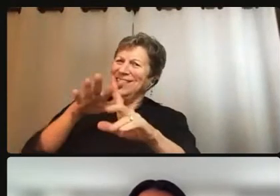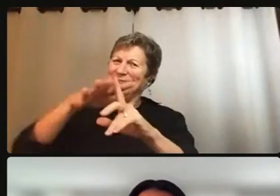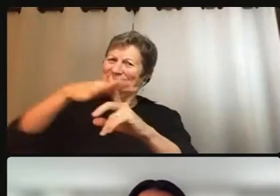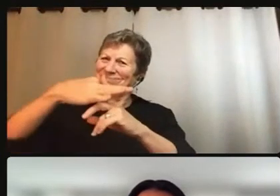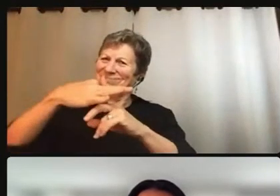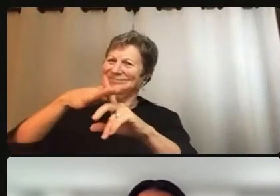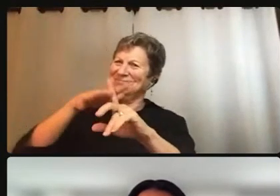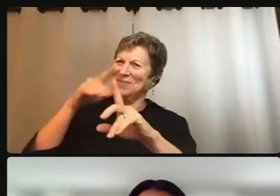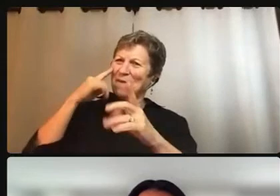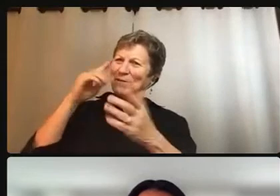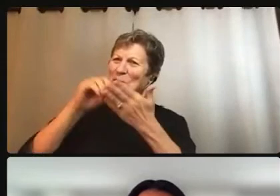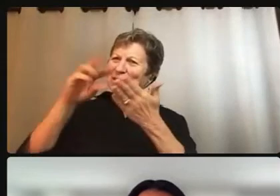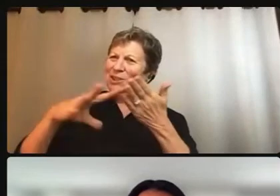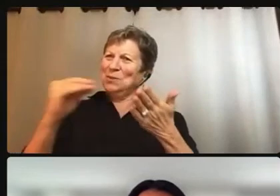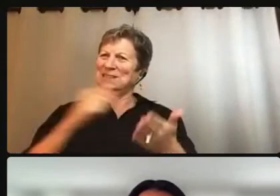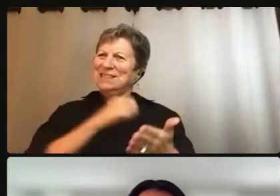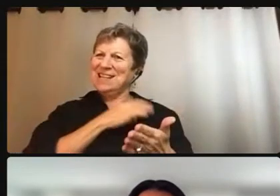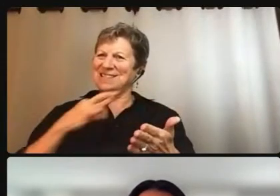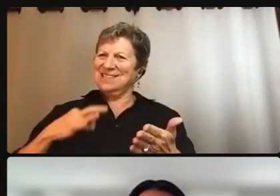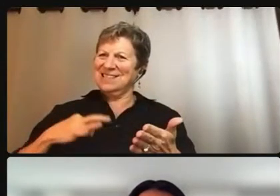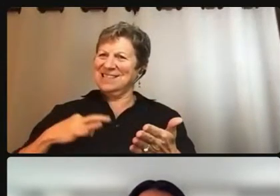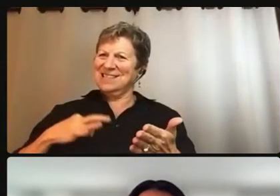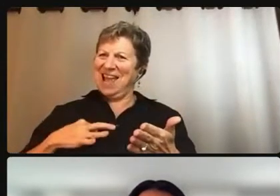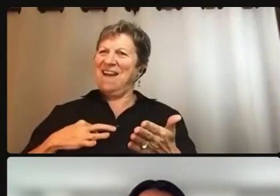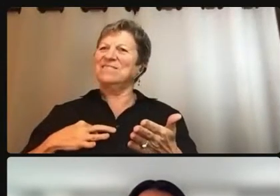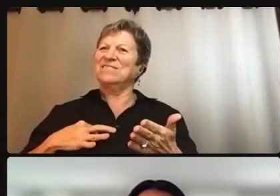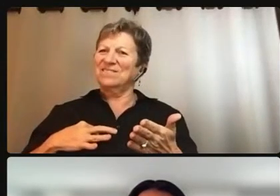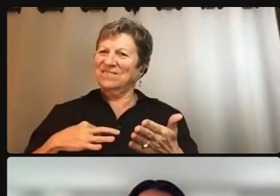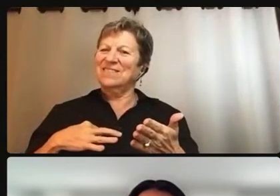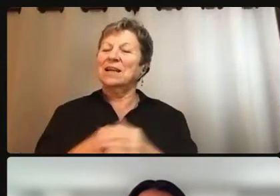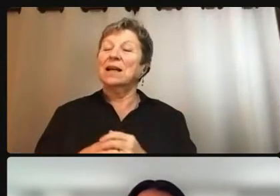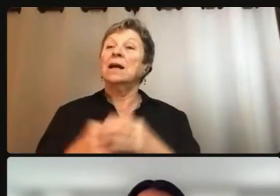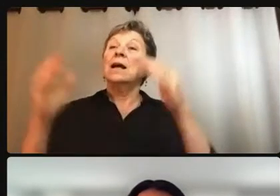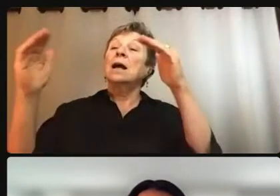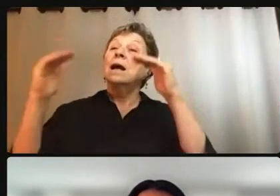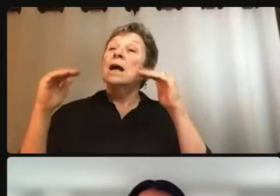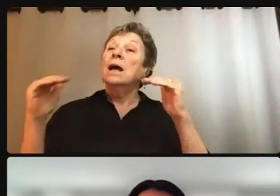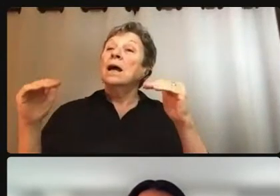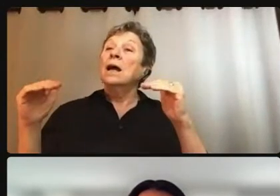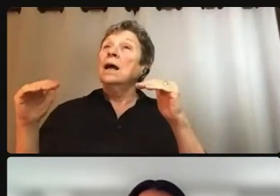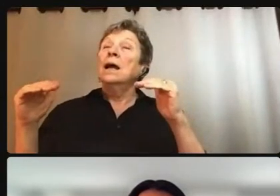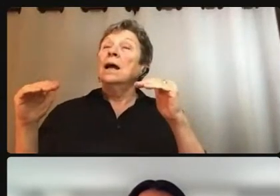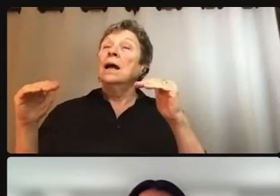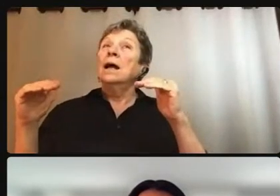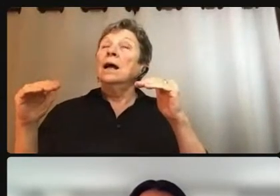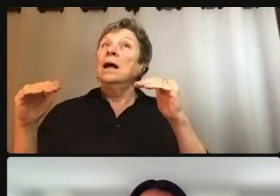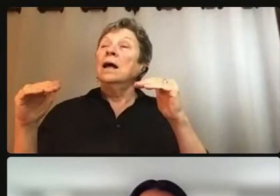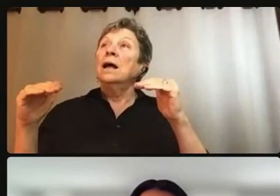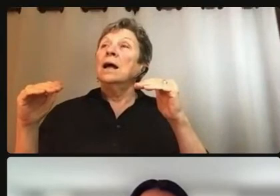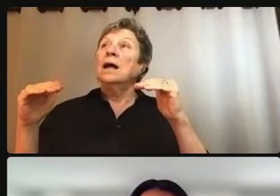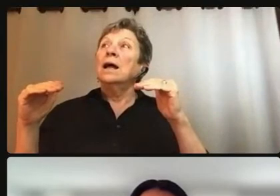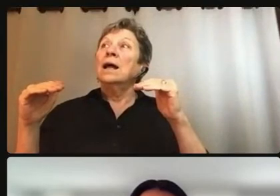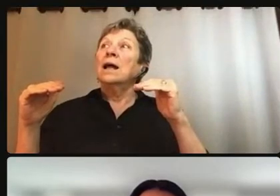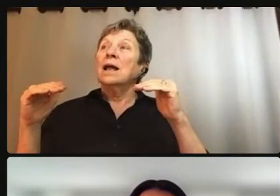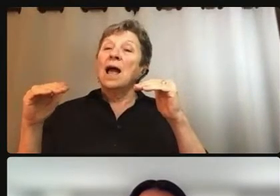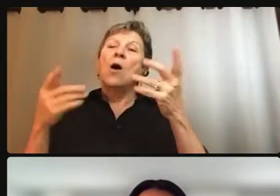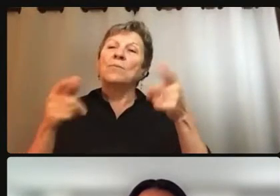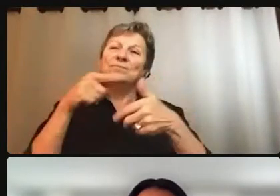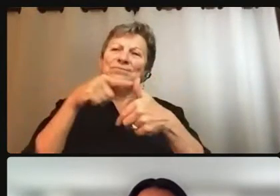IMPROVE THE CLIMATE FOR THE STUDENTS STAFF, THE PARENTS